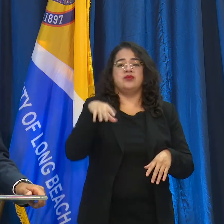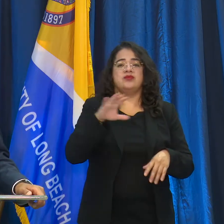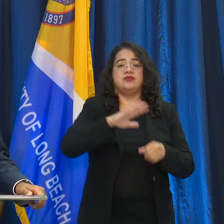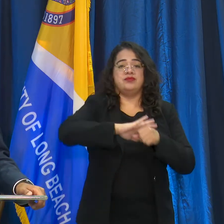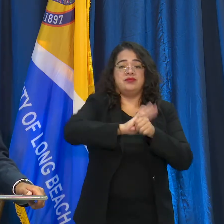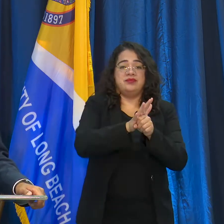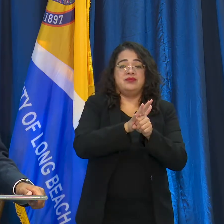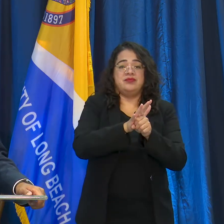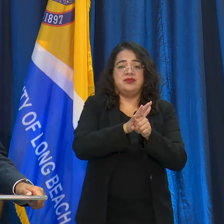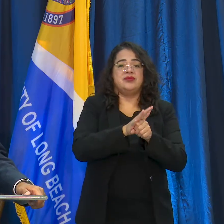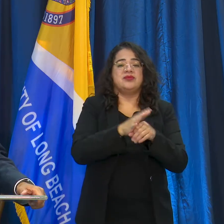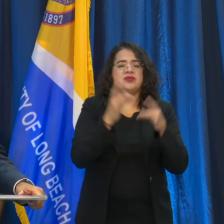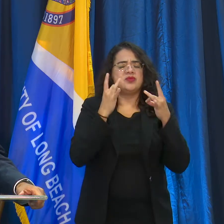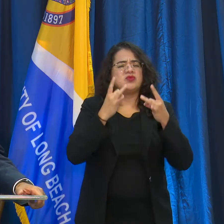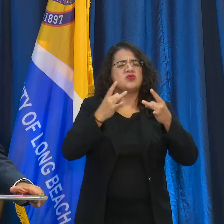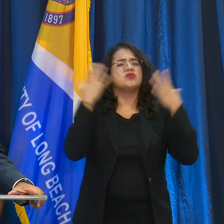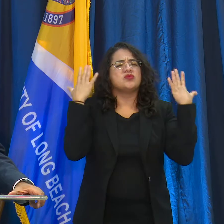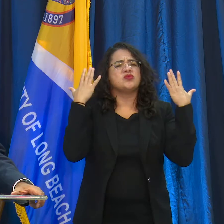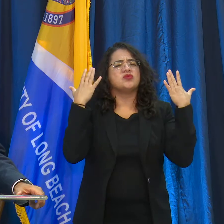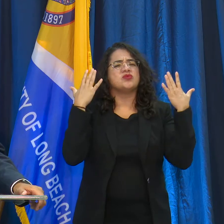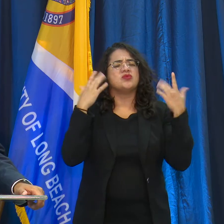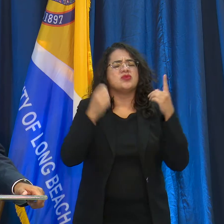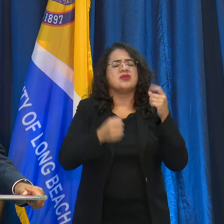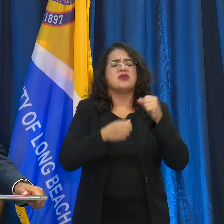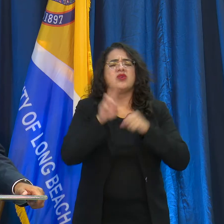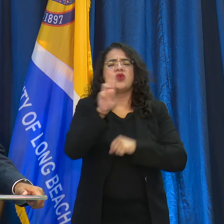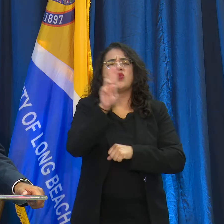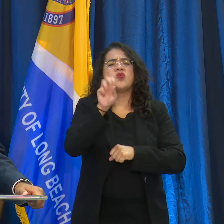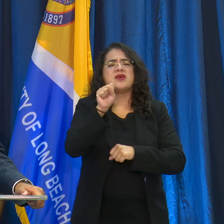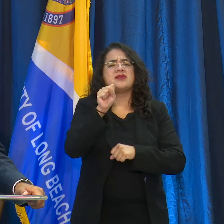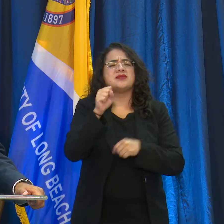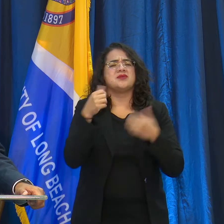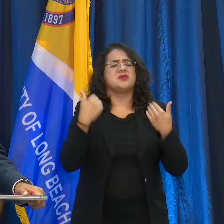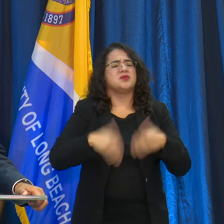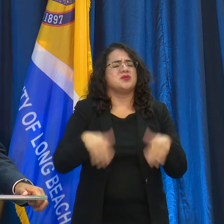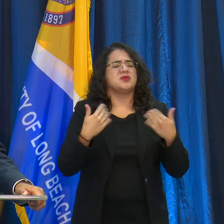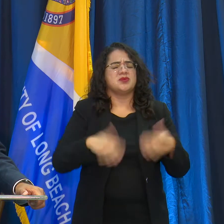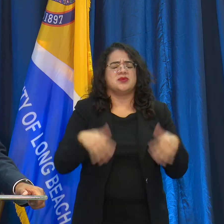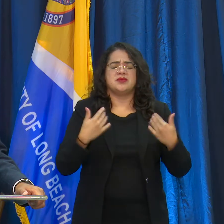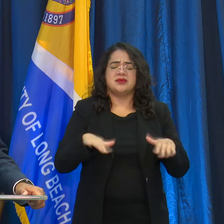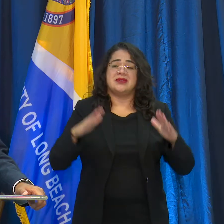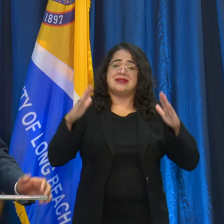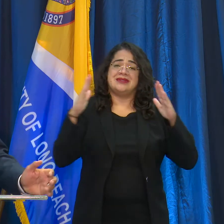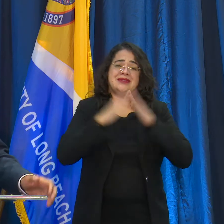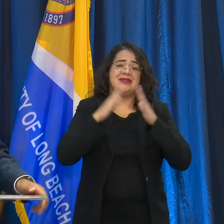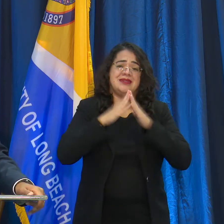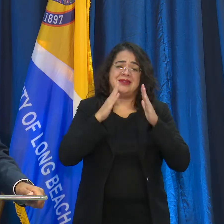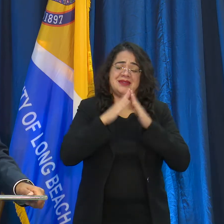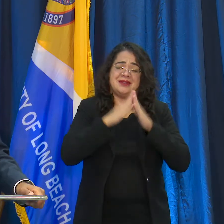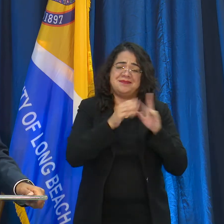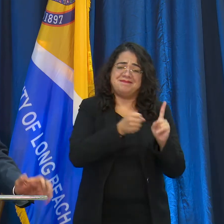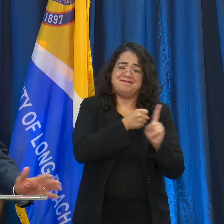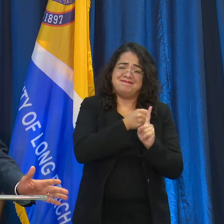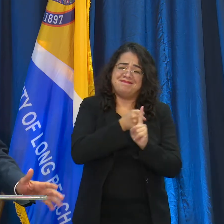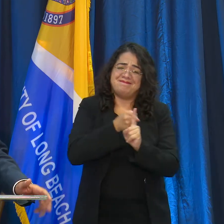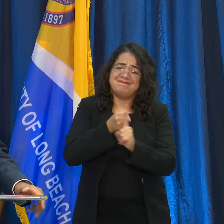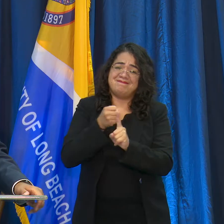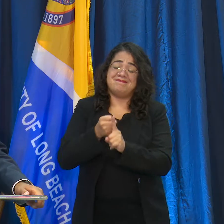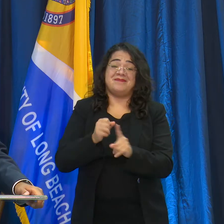impacting our country, and has impacted our city greatly in so many families. It is also currently impacting mine.